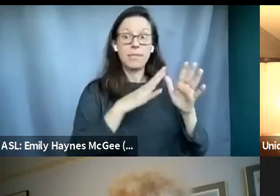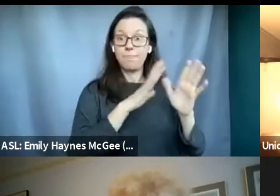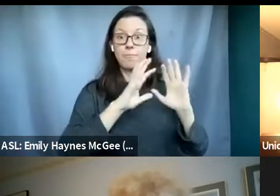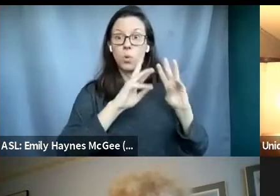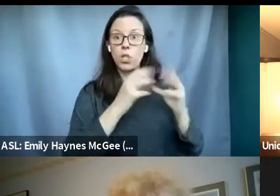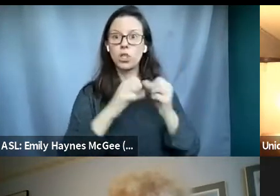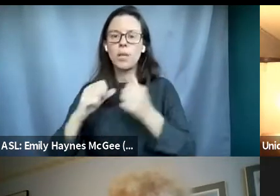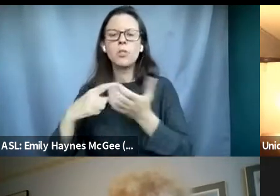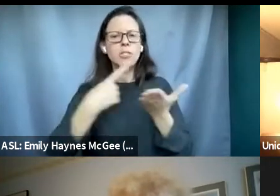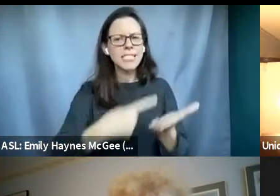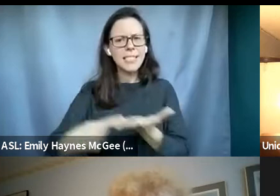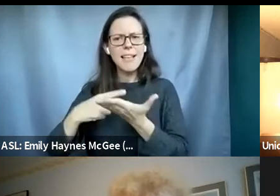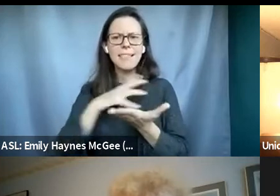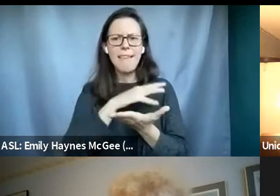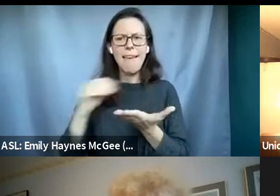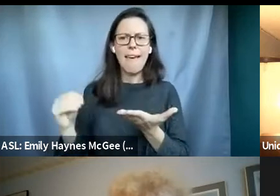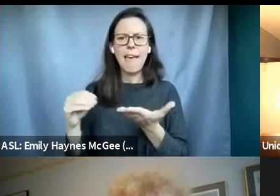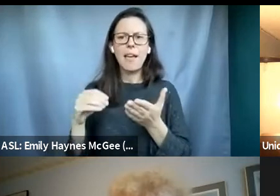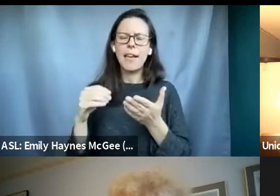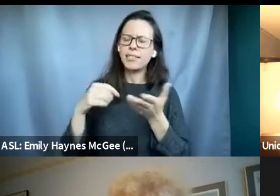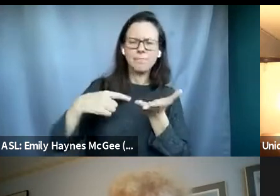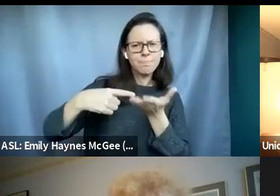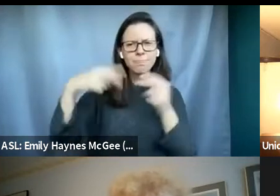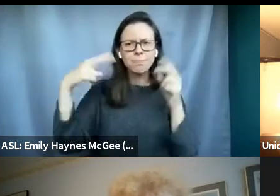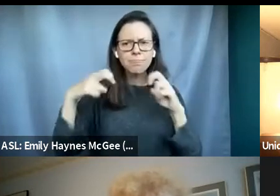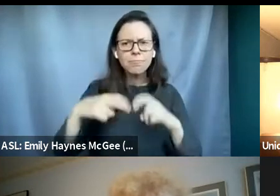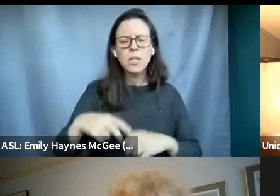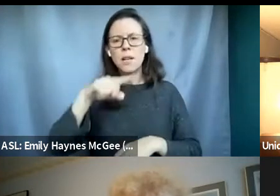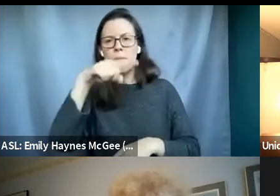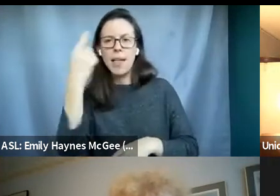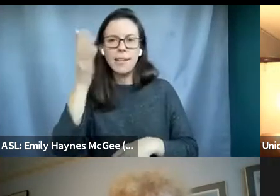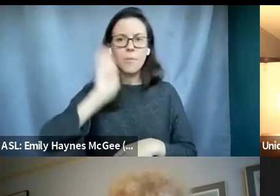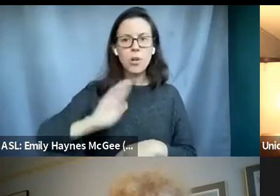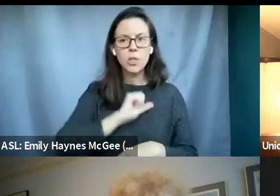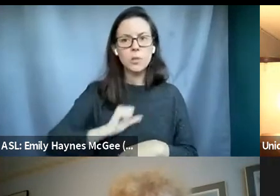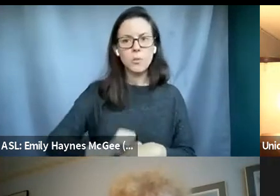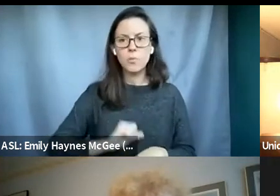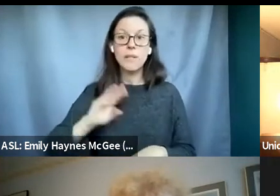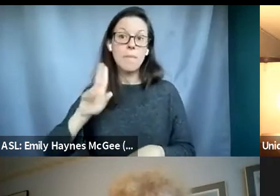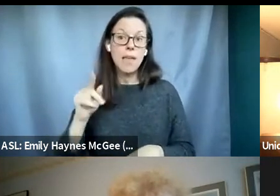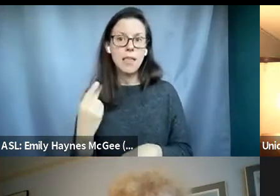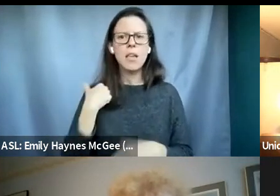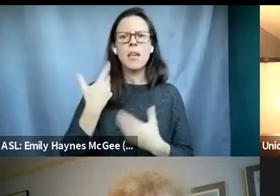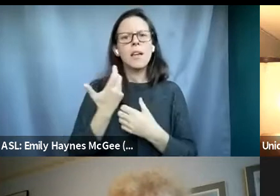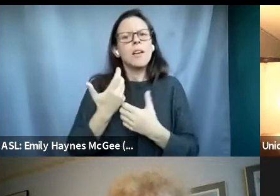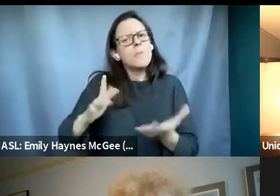superwoman myth and the workshops were focussed on the notion that Black and brown woman must be readily available for other needs while neglecting their own.